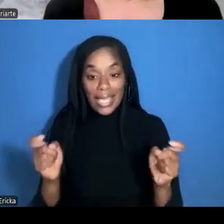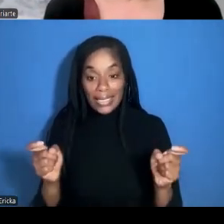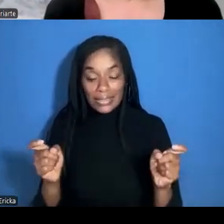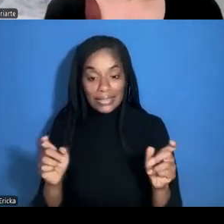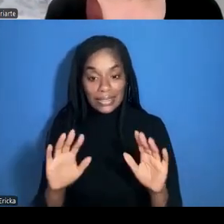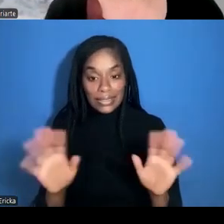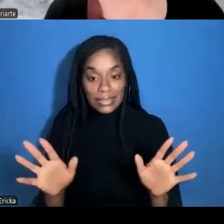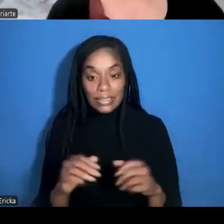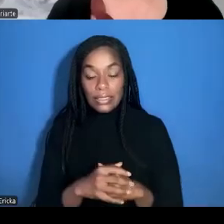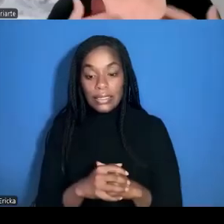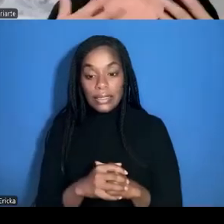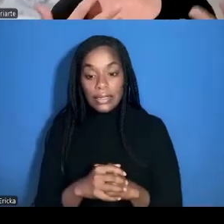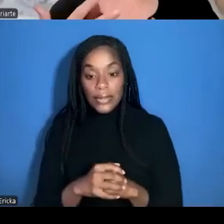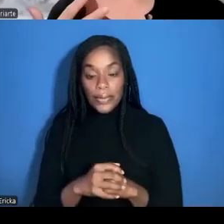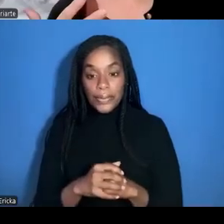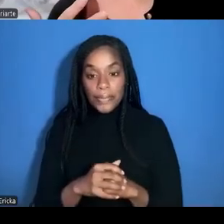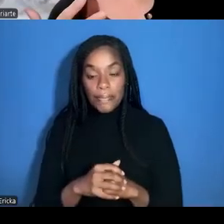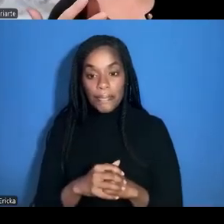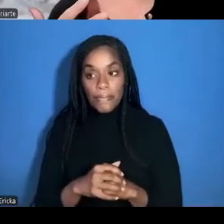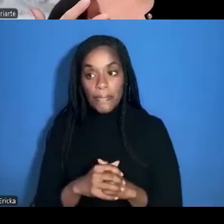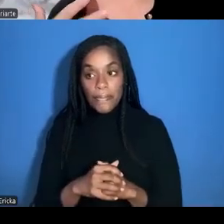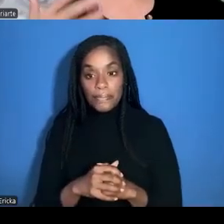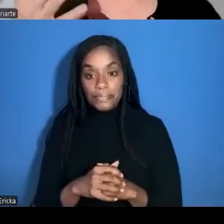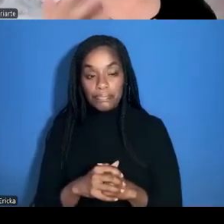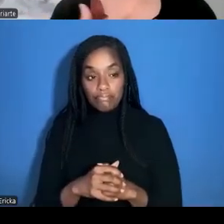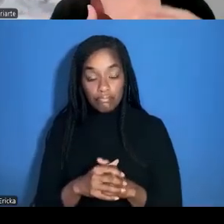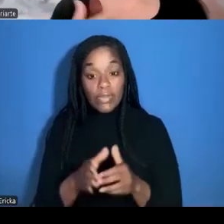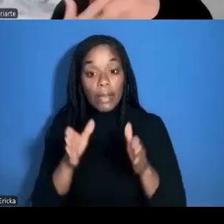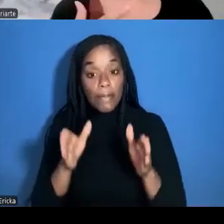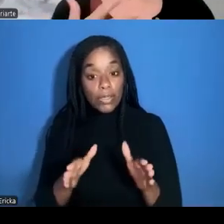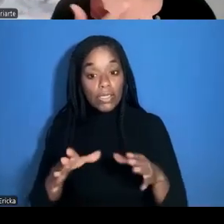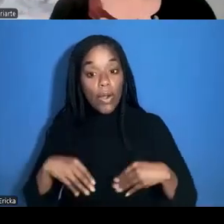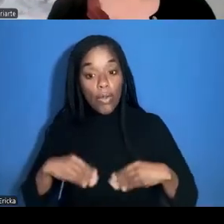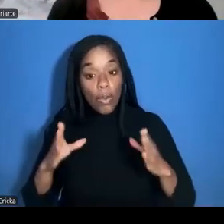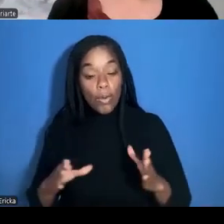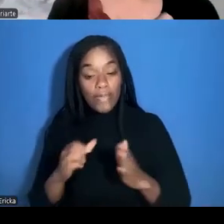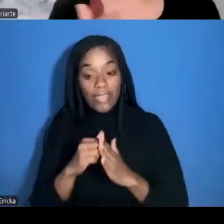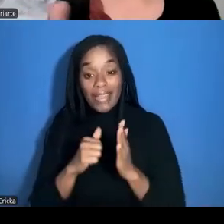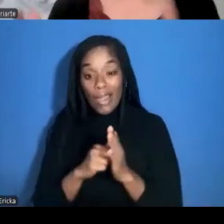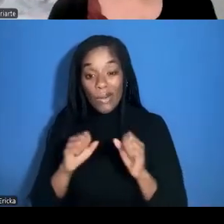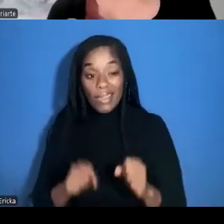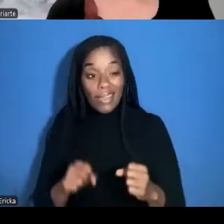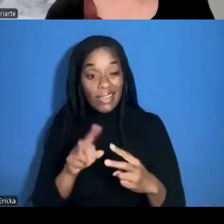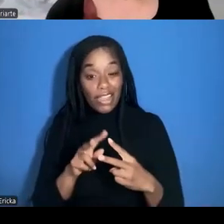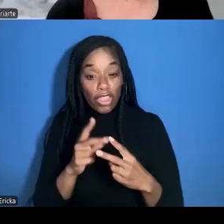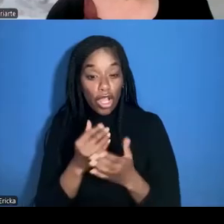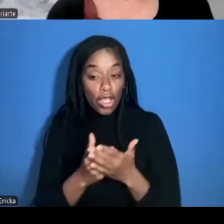And, you know, the person, the owner of the account can either, you know, accumulate money in the account.